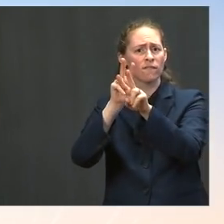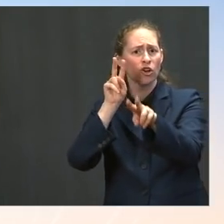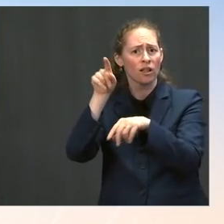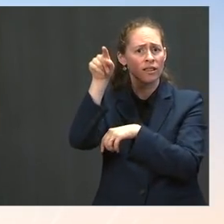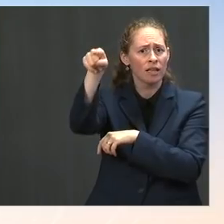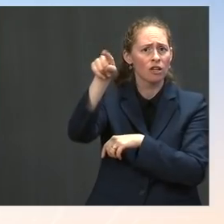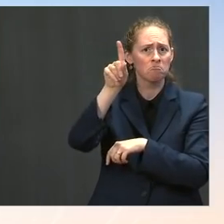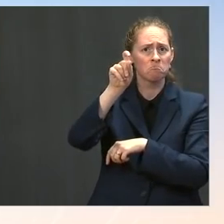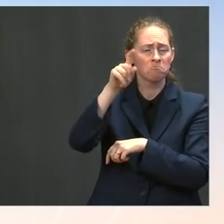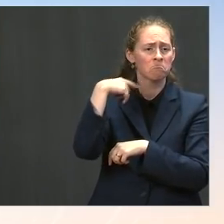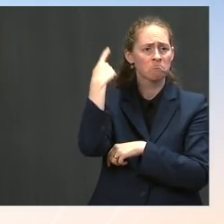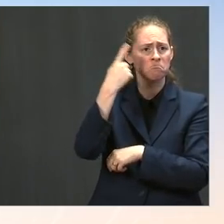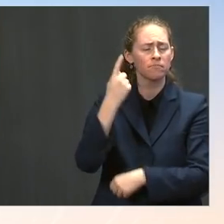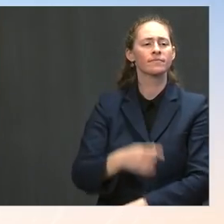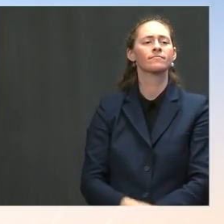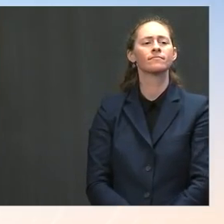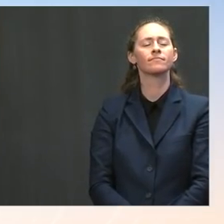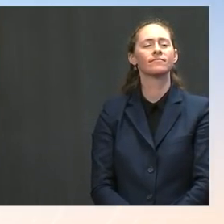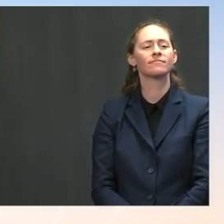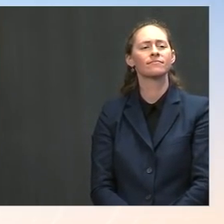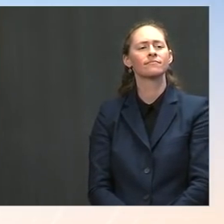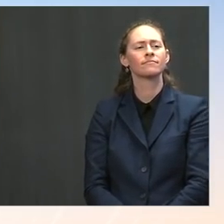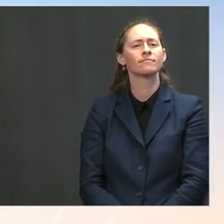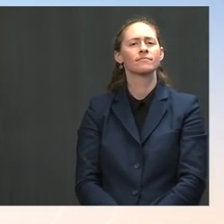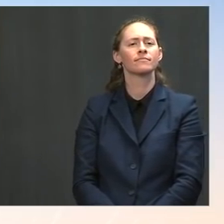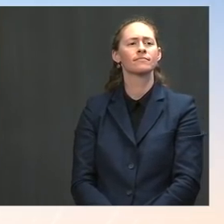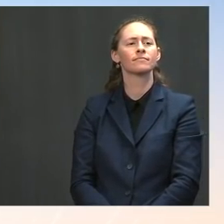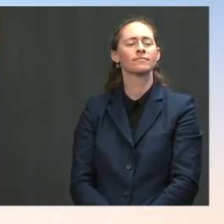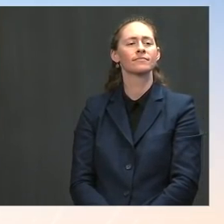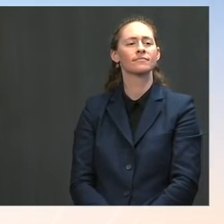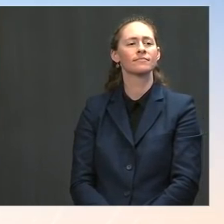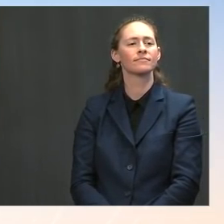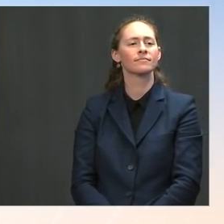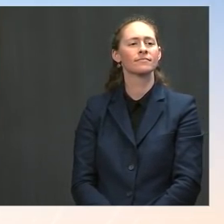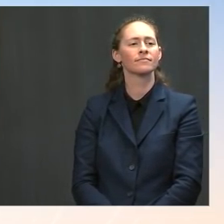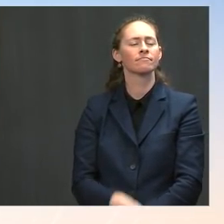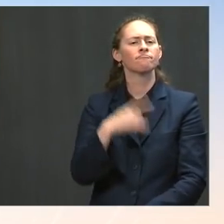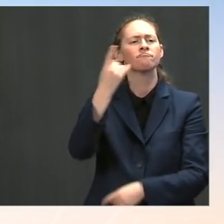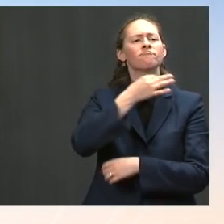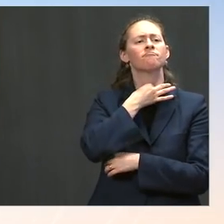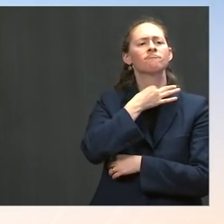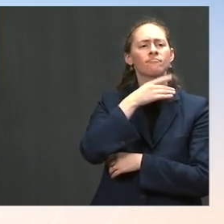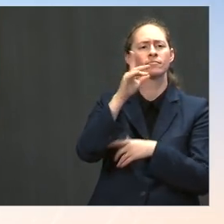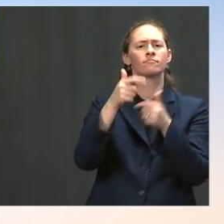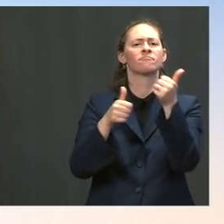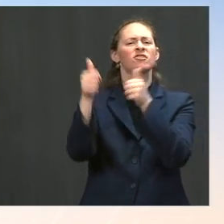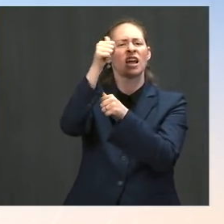the Chair of the House Foreign Affairs Committee, said that he convinced the White House